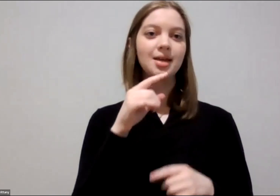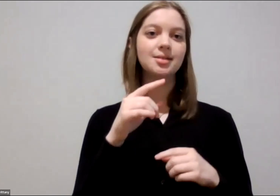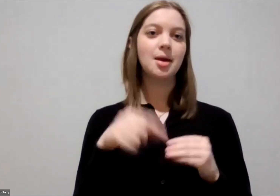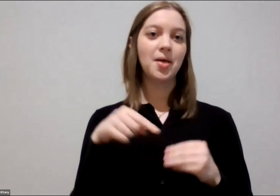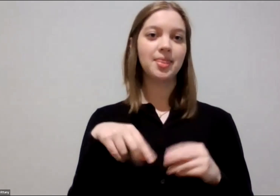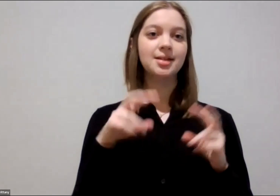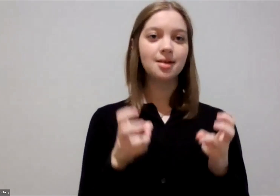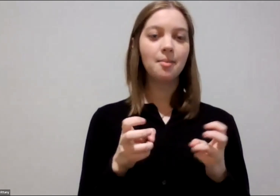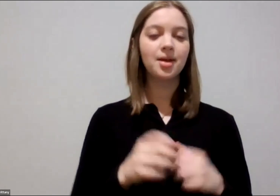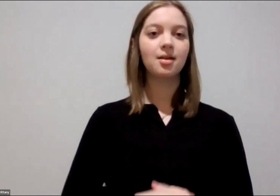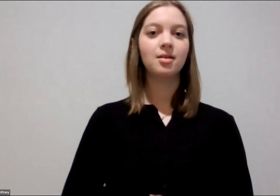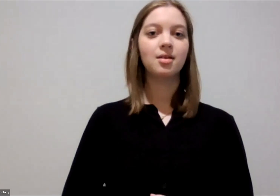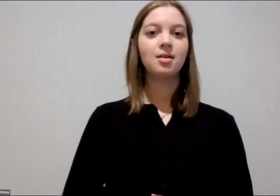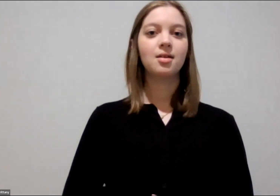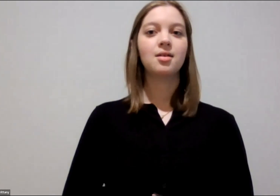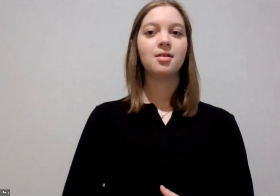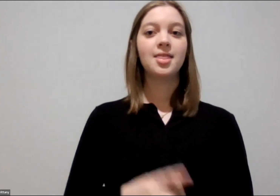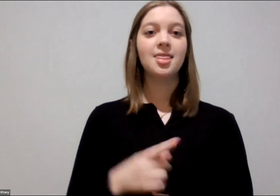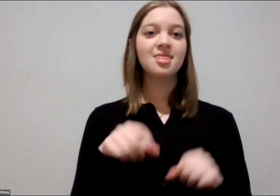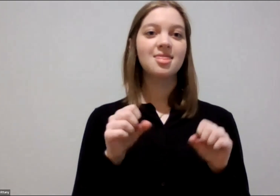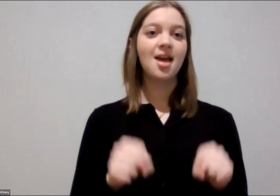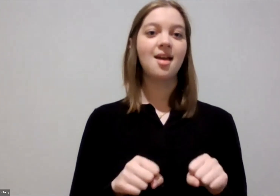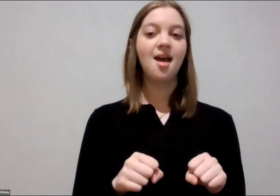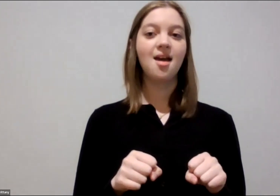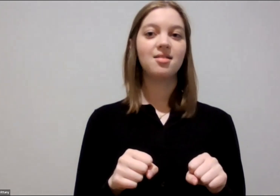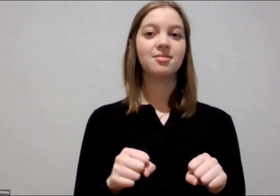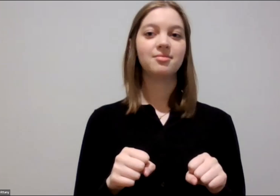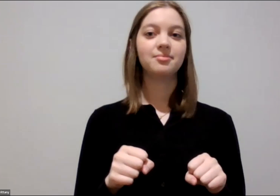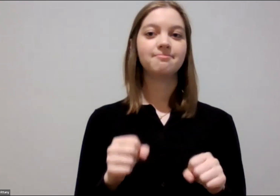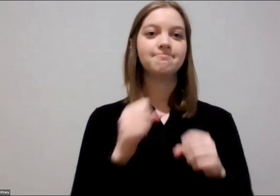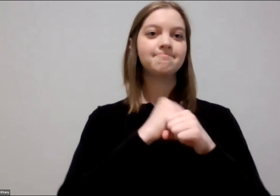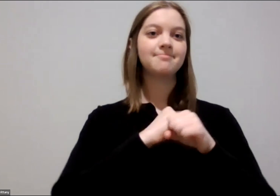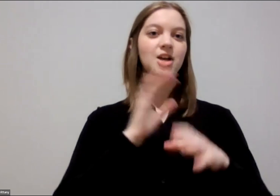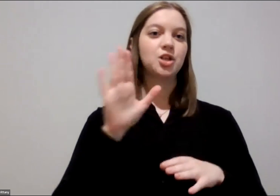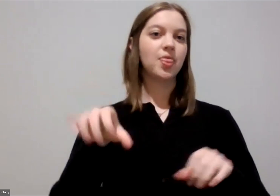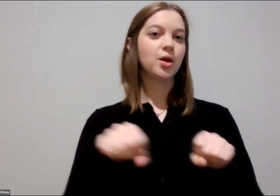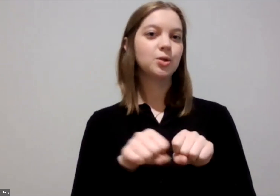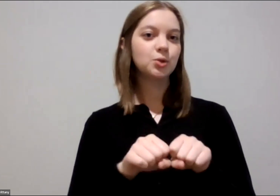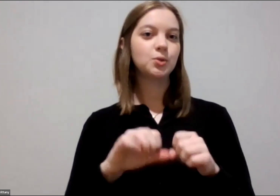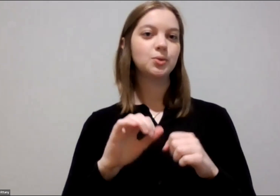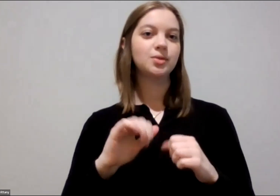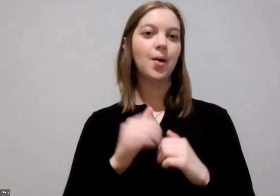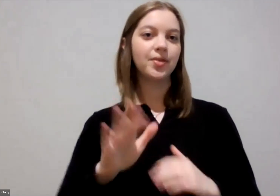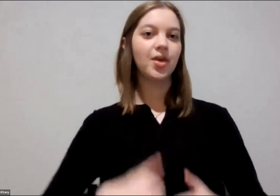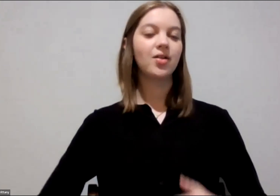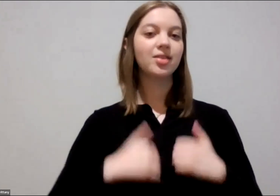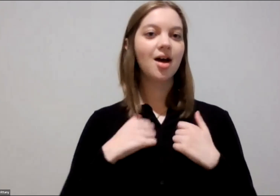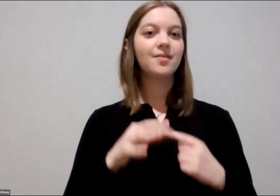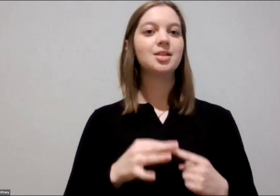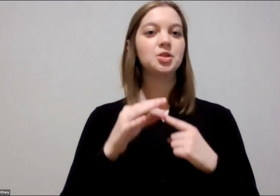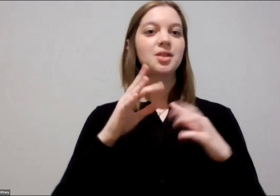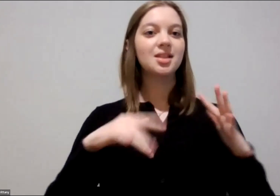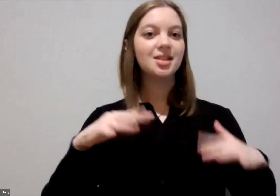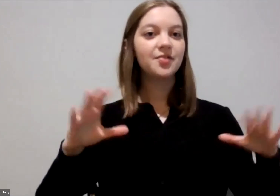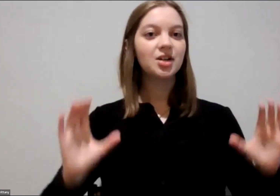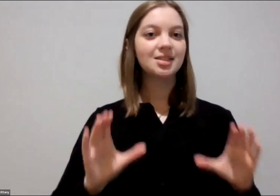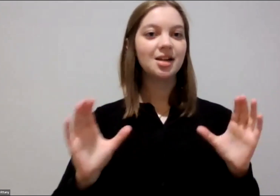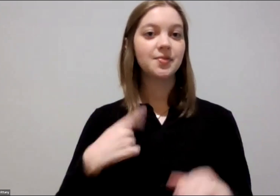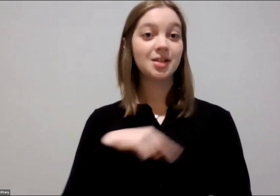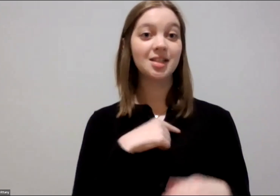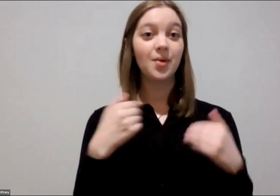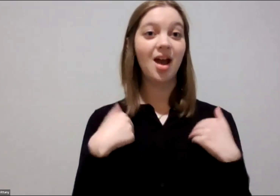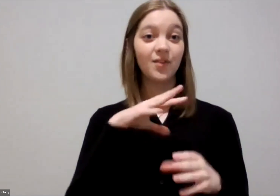They can see themselves. they could put themselves in in in their shoes, especially with the the diverse activities that we have in them.